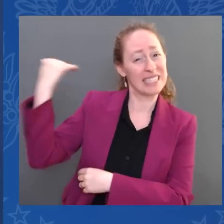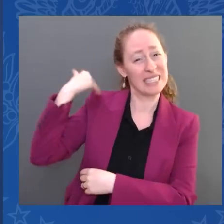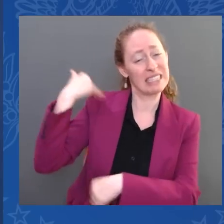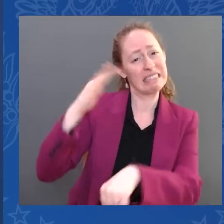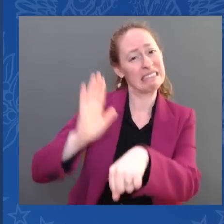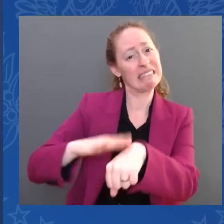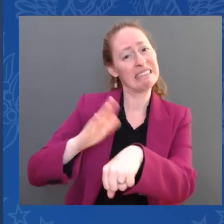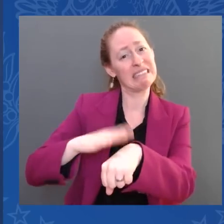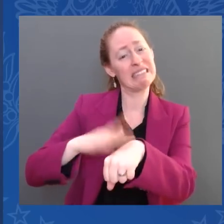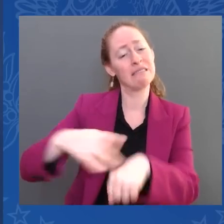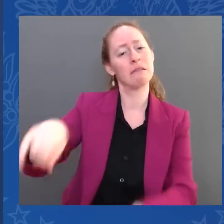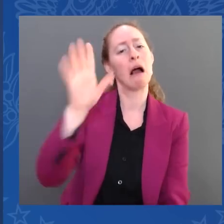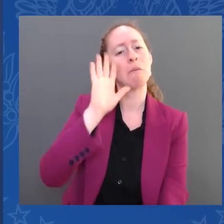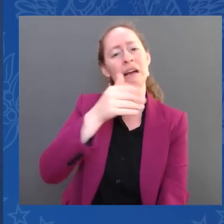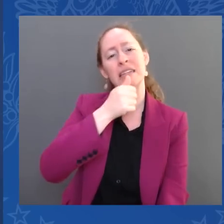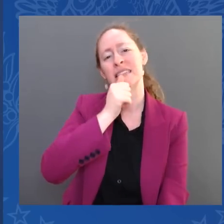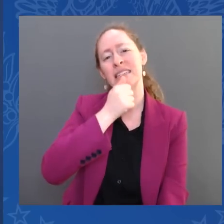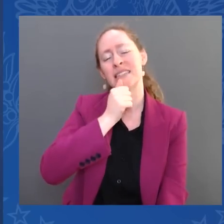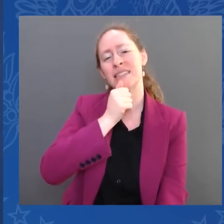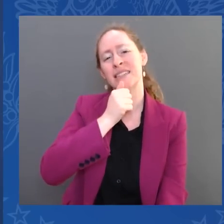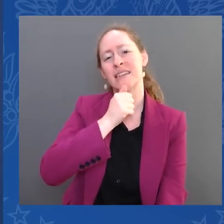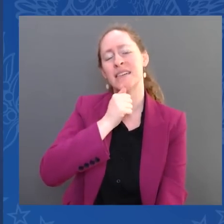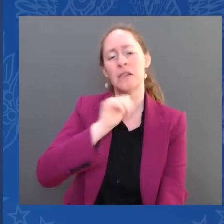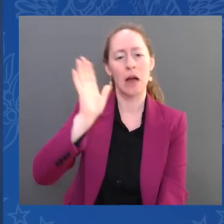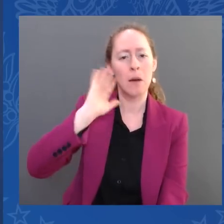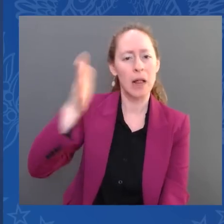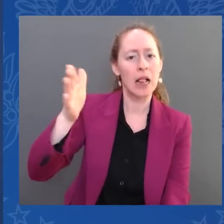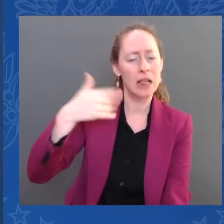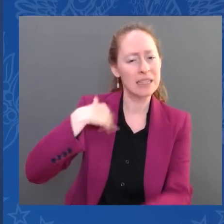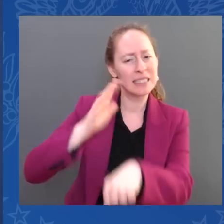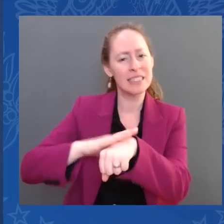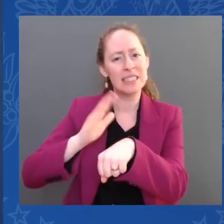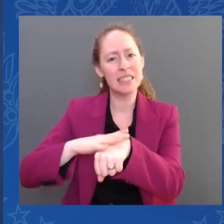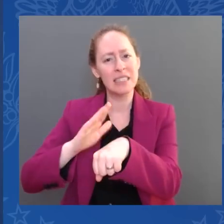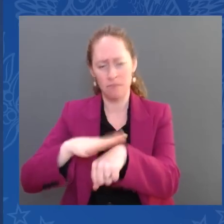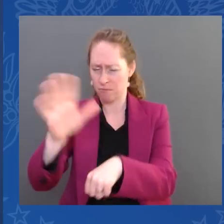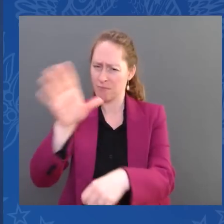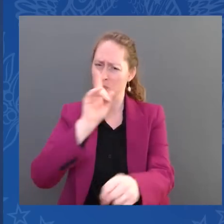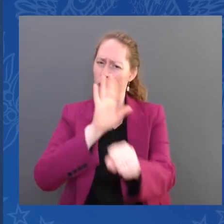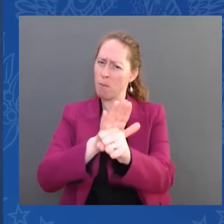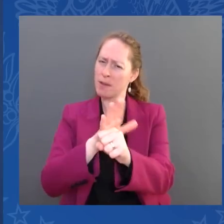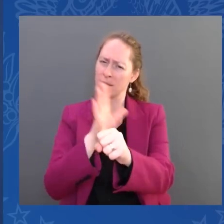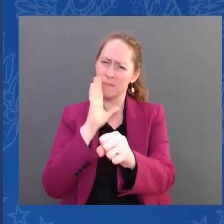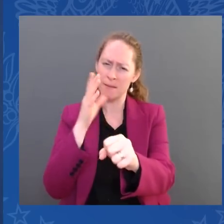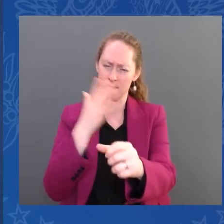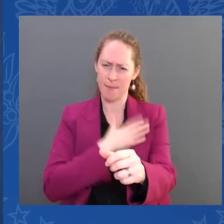and that's exactly what I'm doing. I led the world to coordinate the largest release